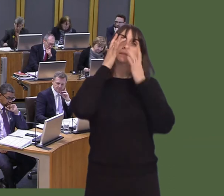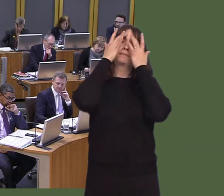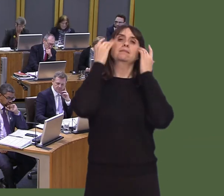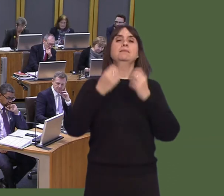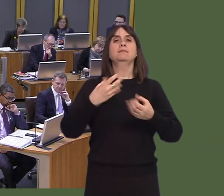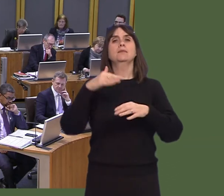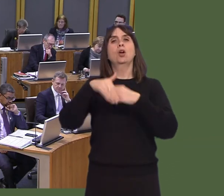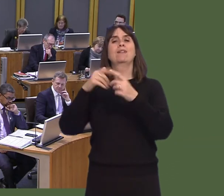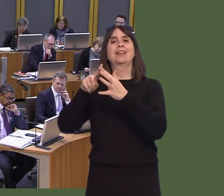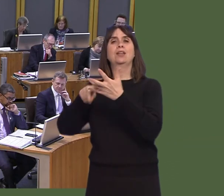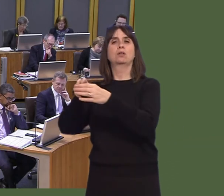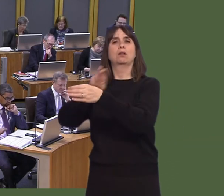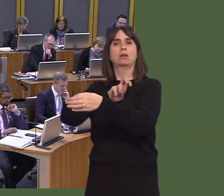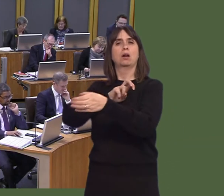manufacturing initiative, which is aimed at realisingóand you'll recognise the phrase,